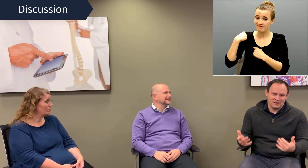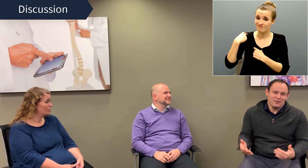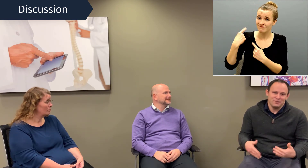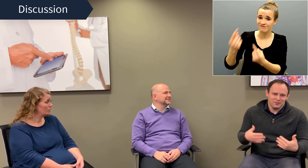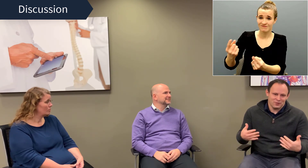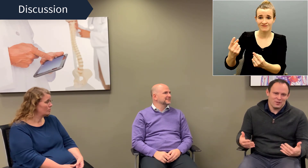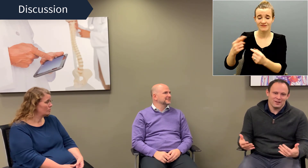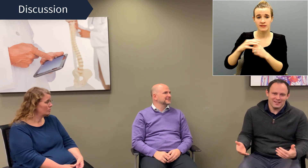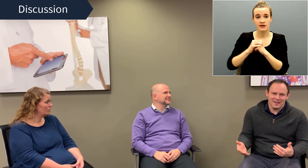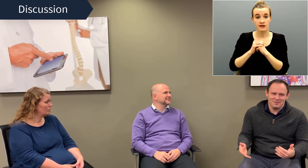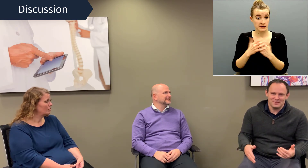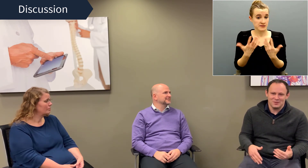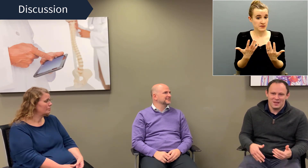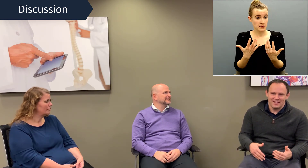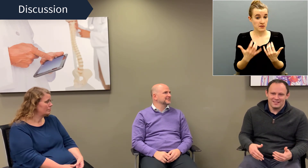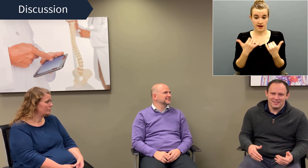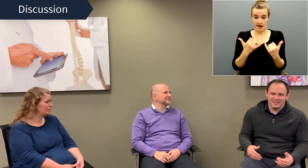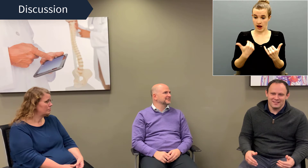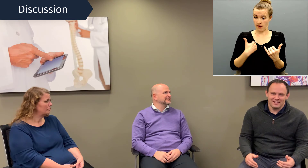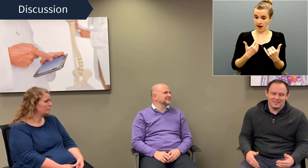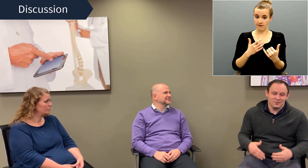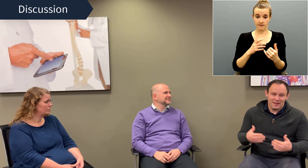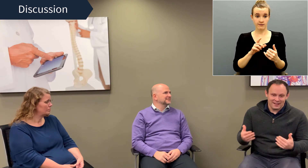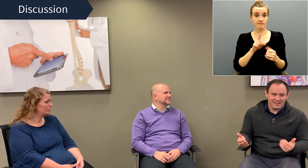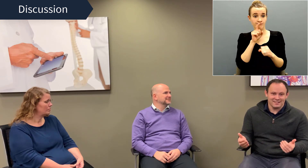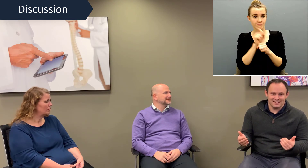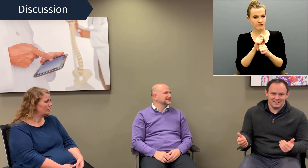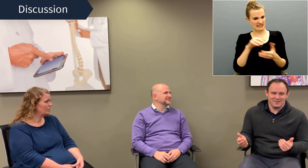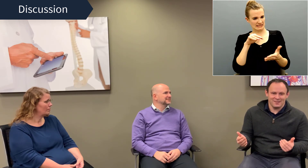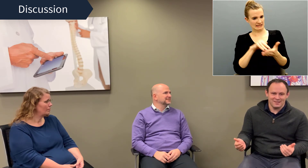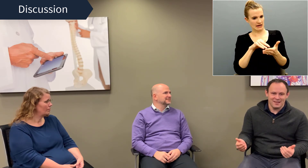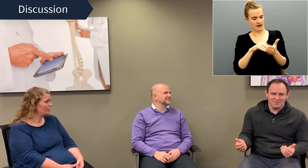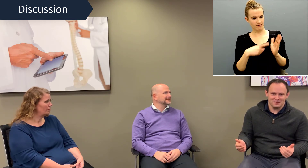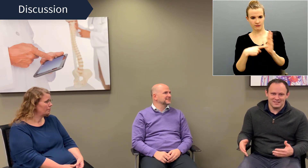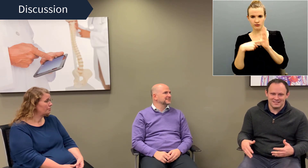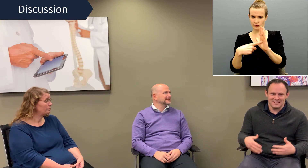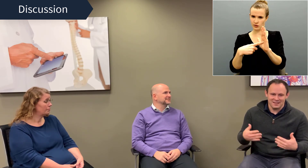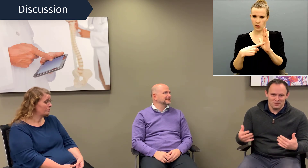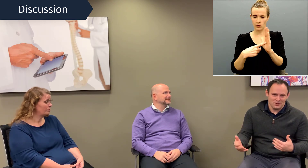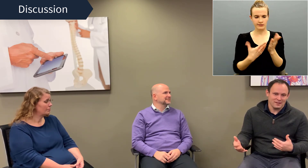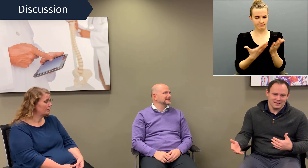lived for a long time. And so this validates them to see it empirically